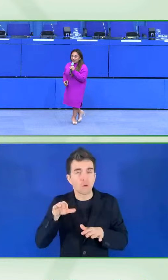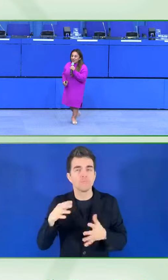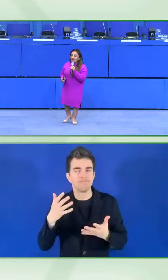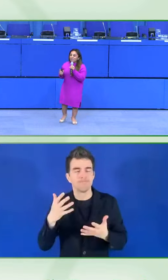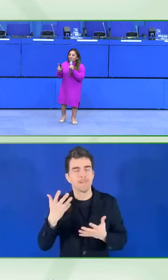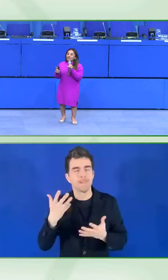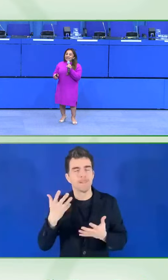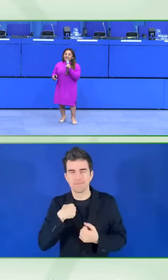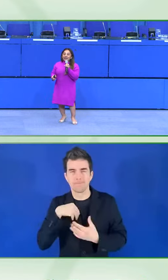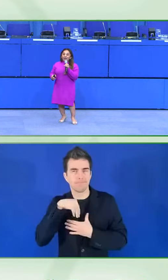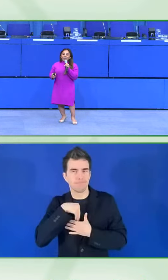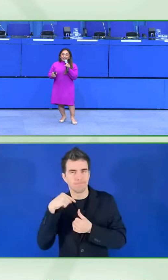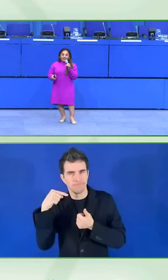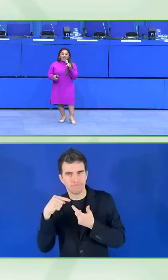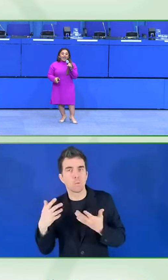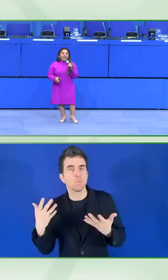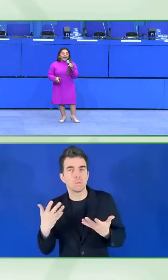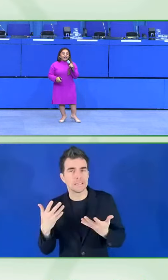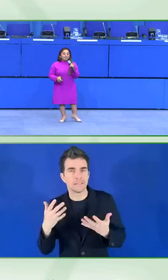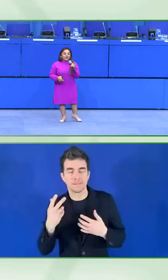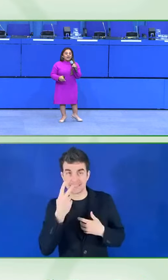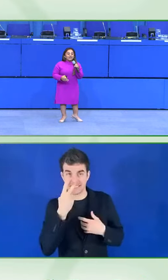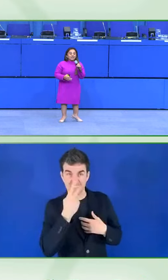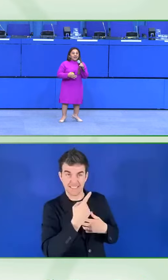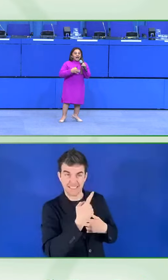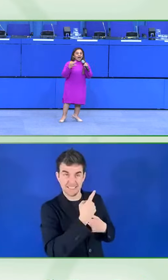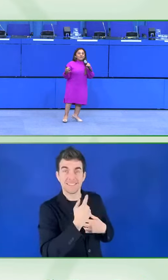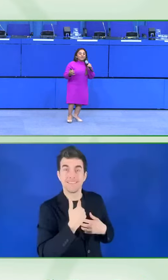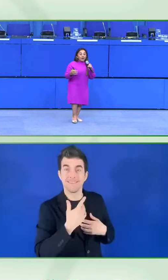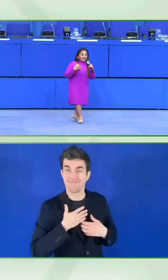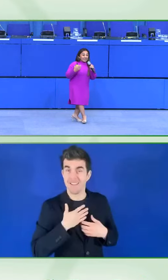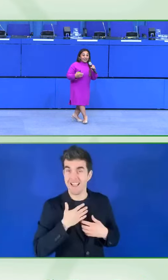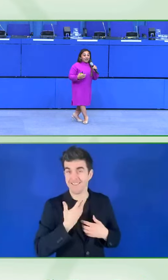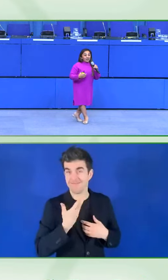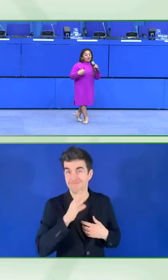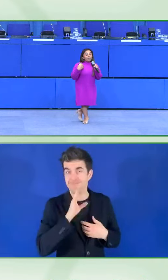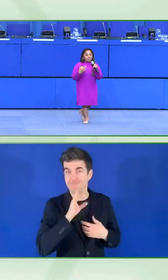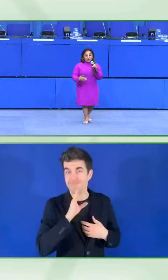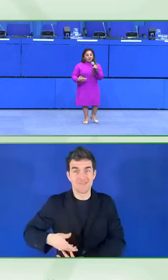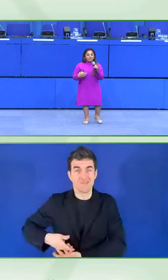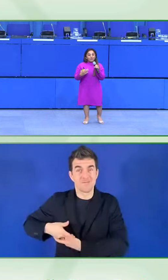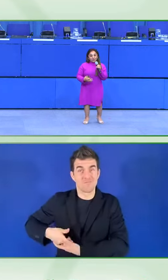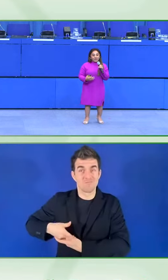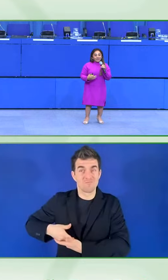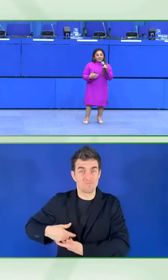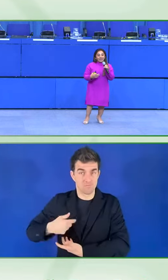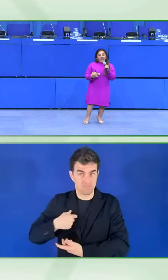to find wisdom on a journey that has not always been straightforward.